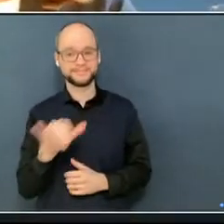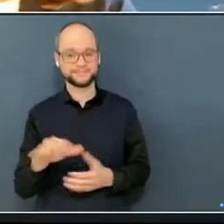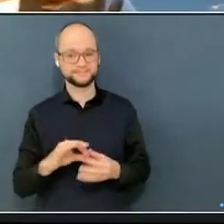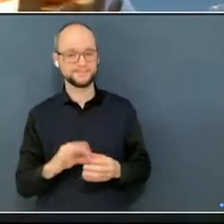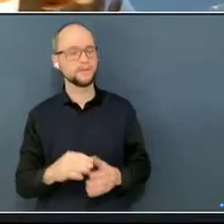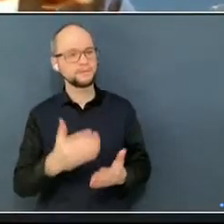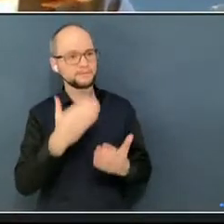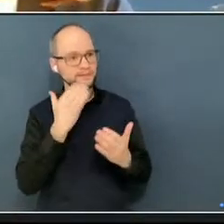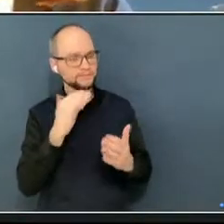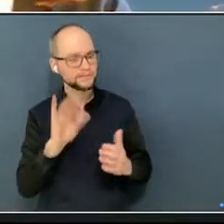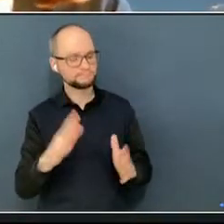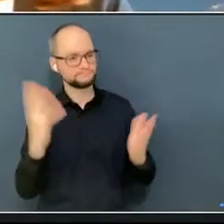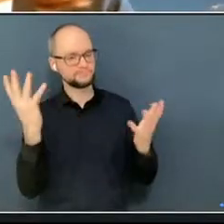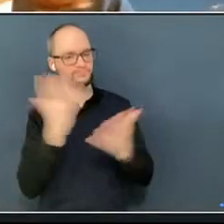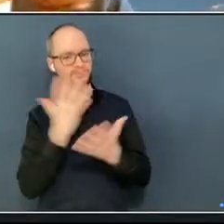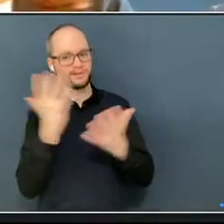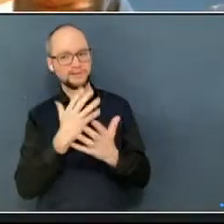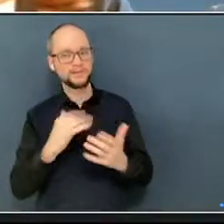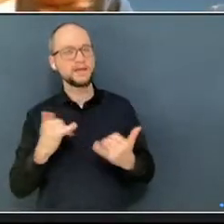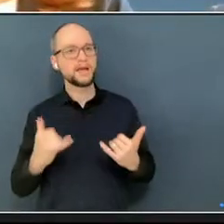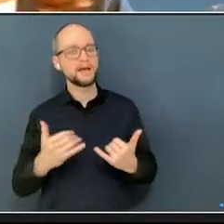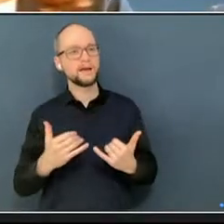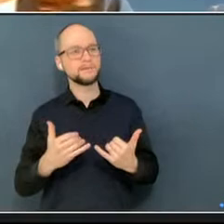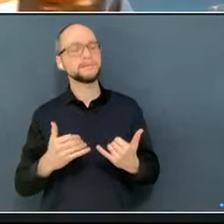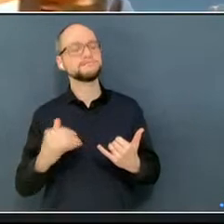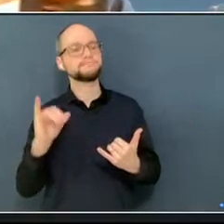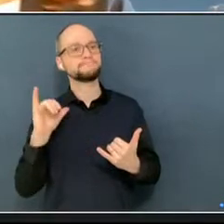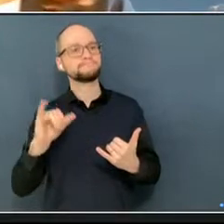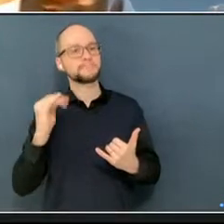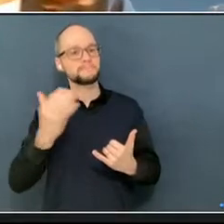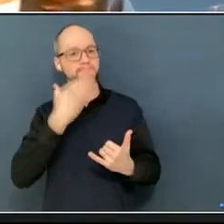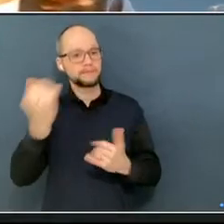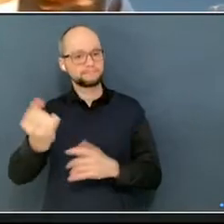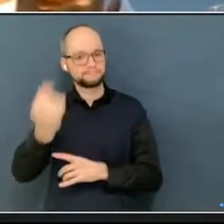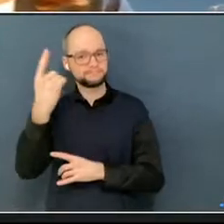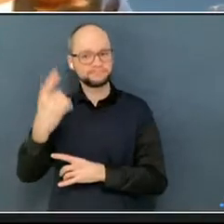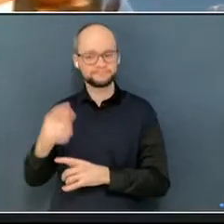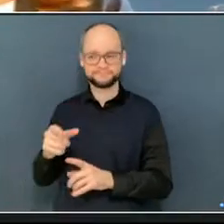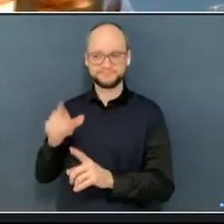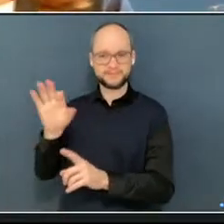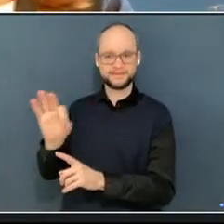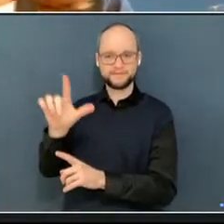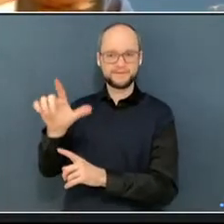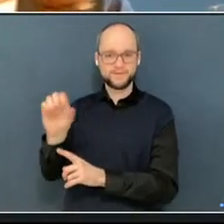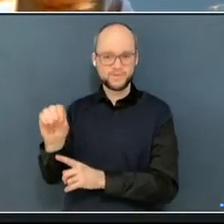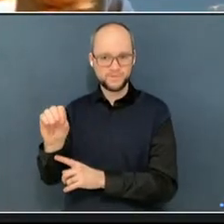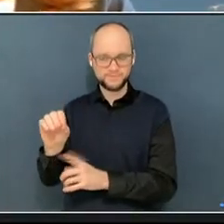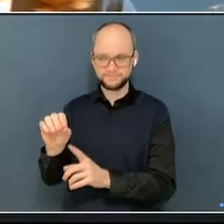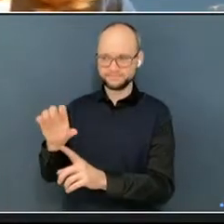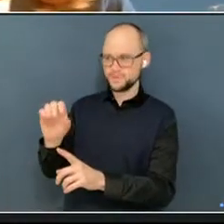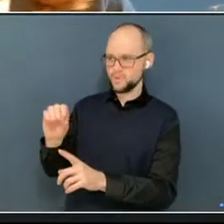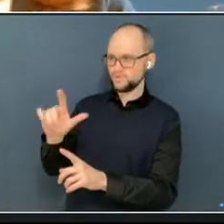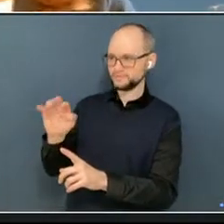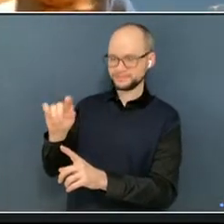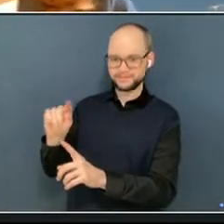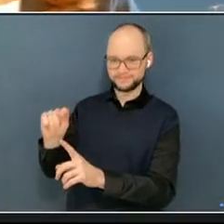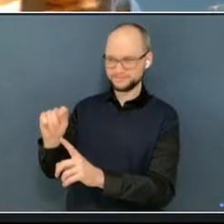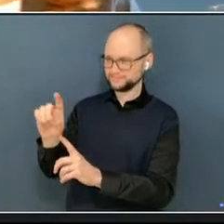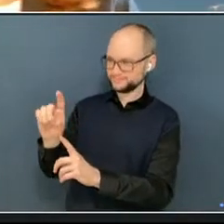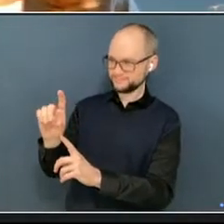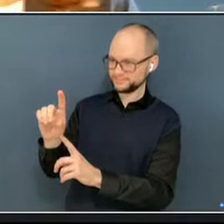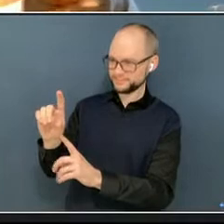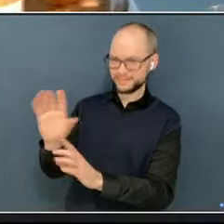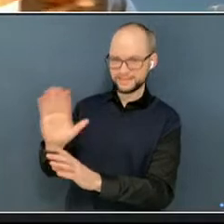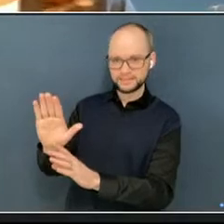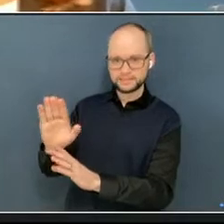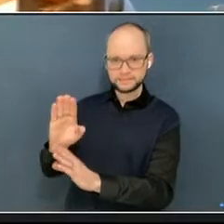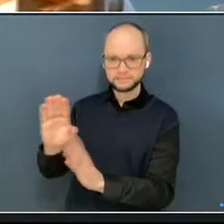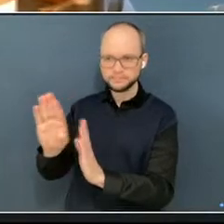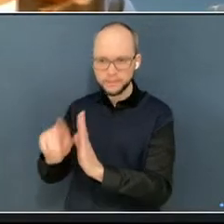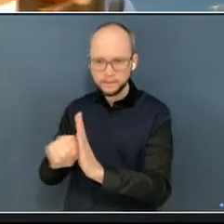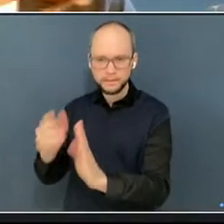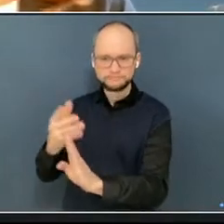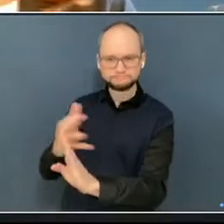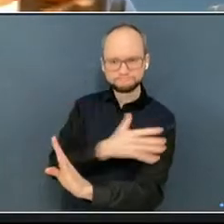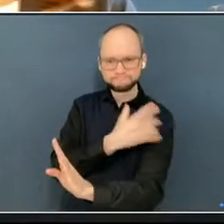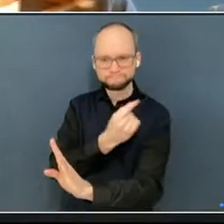a much better understanding of Olmsted now and with his background. Obviously, a loved of farming.